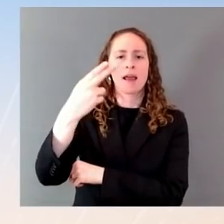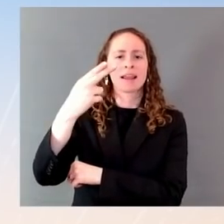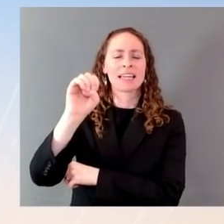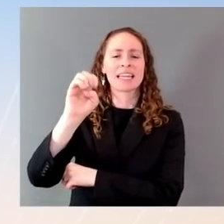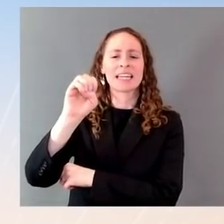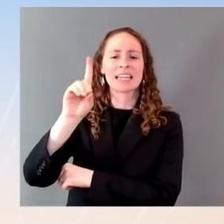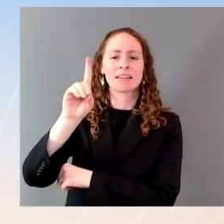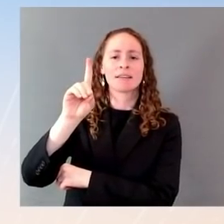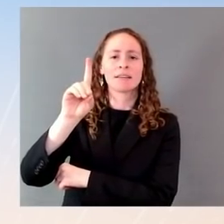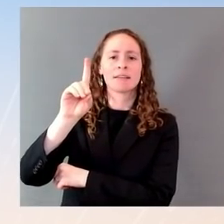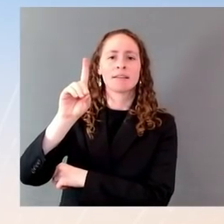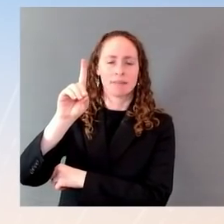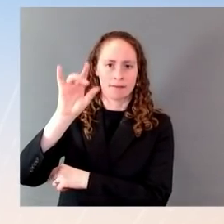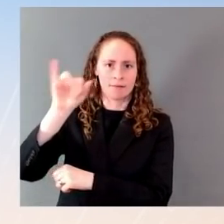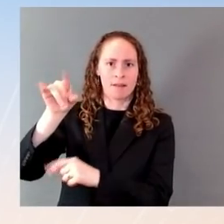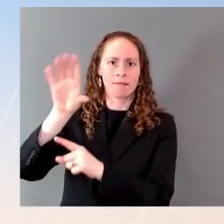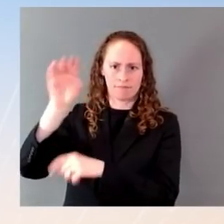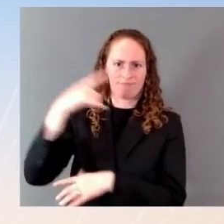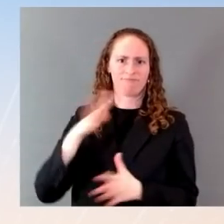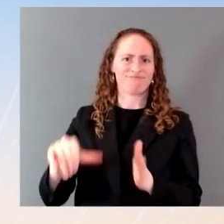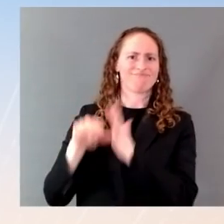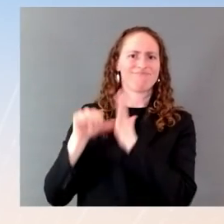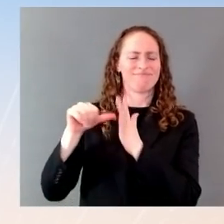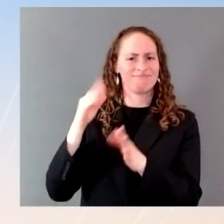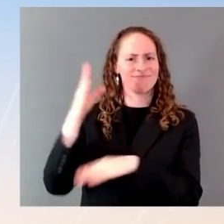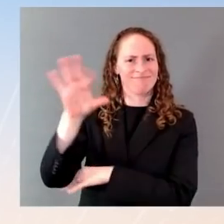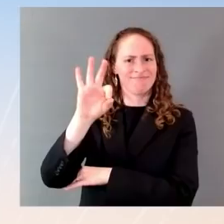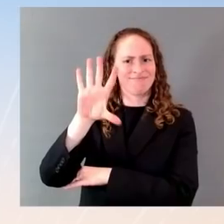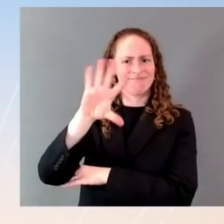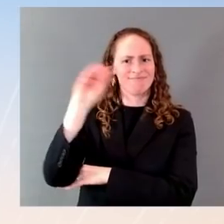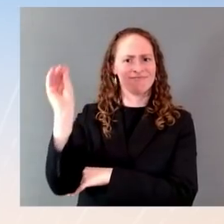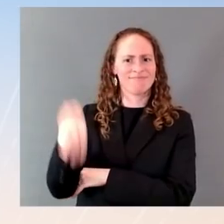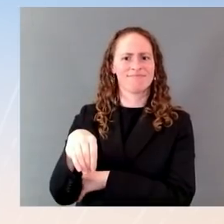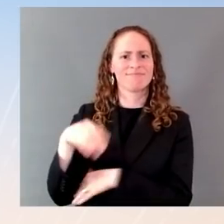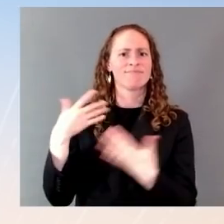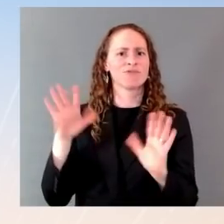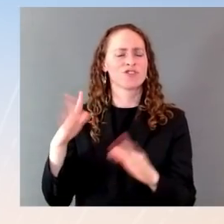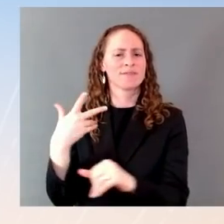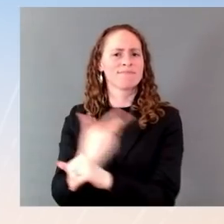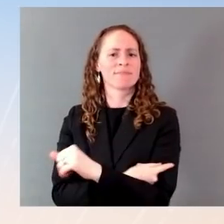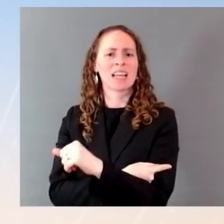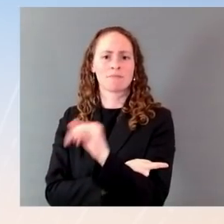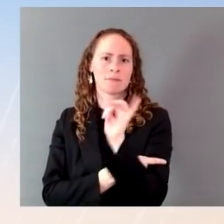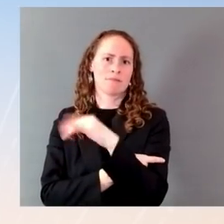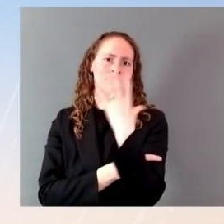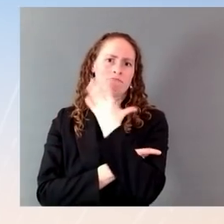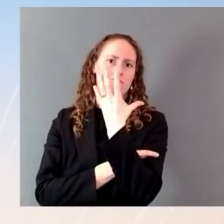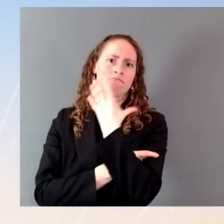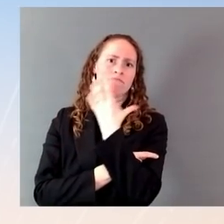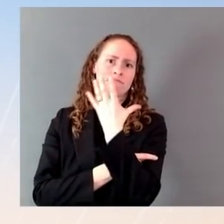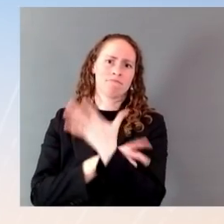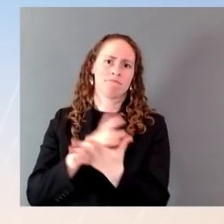the Department of Justice will vigorously defend this in court, but we know it works. That's why President and the administration